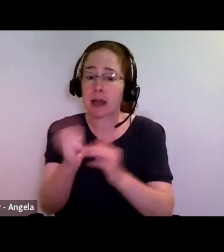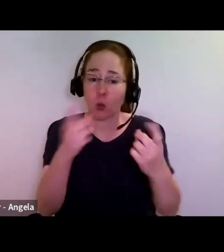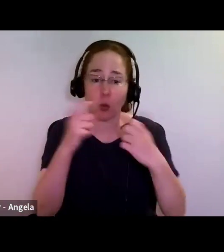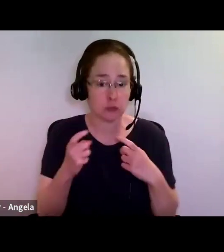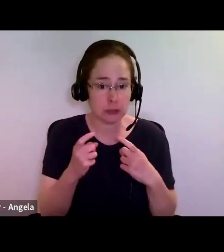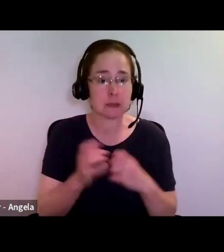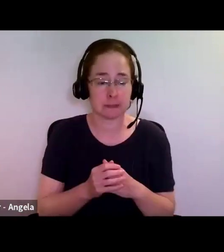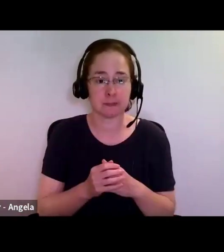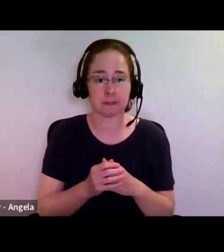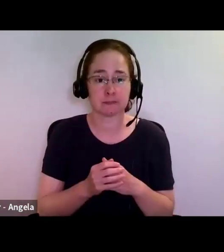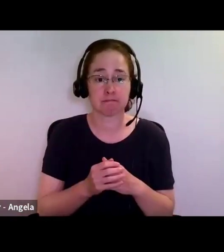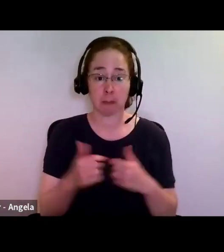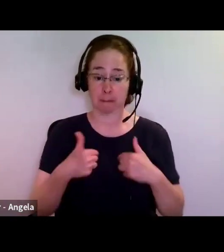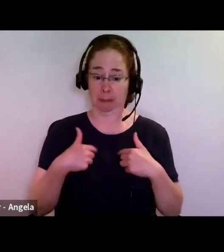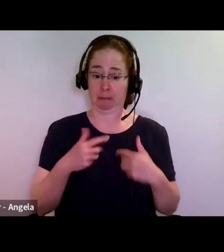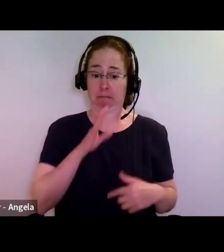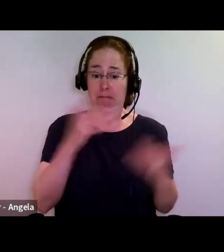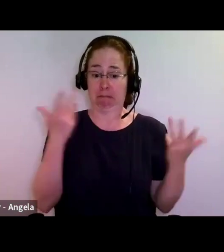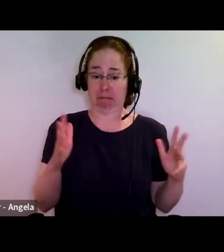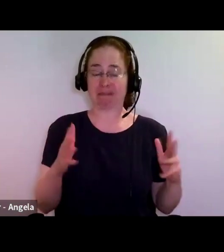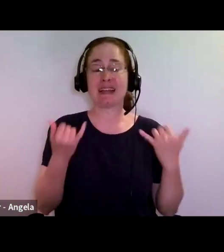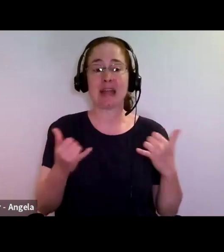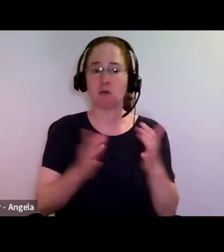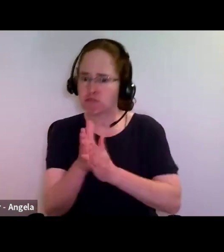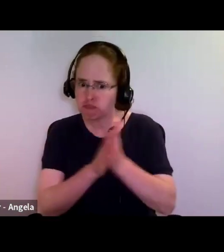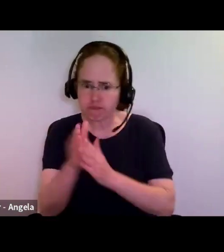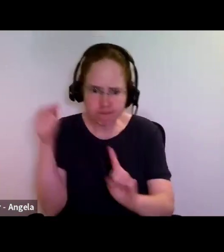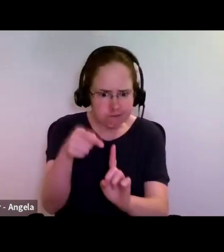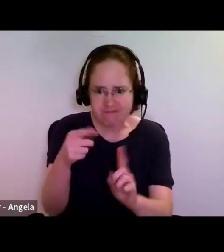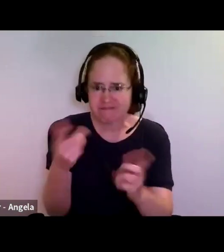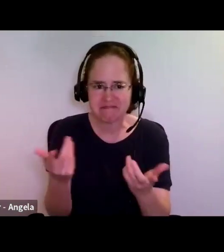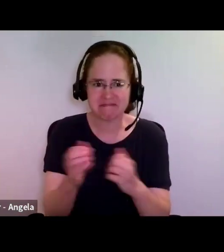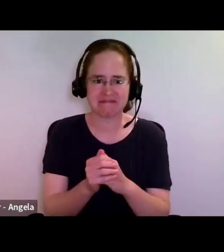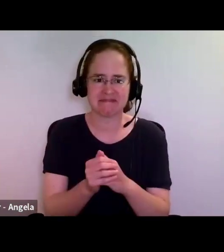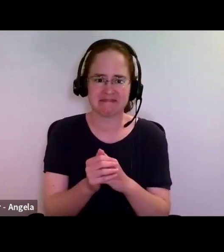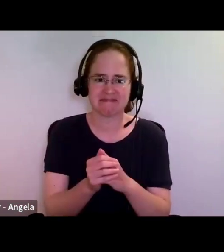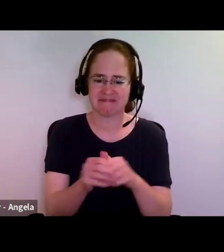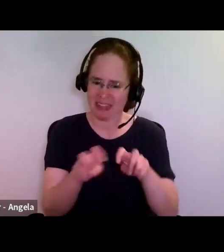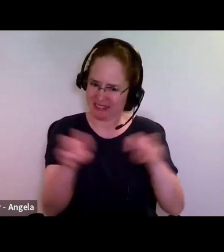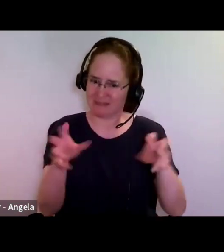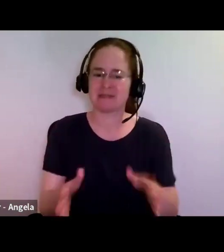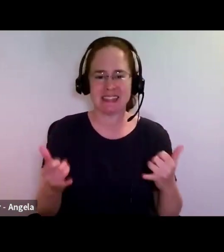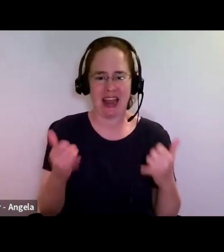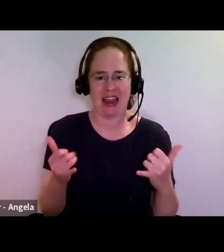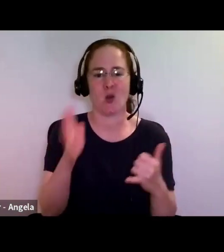So that's it for me. I think we really want to get to what counts, and that is the speakers today who will be sharing their